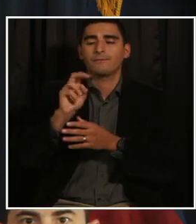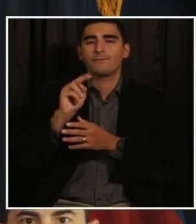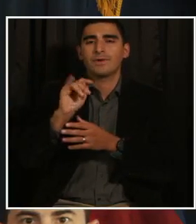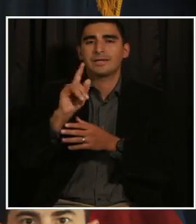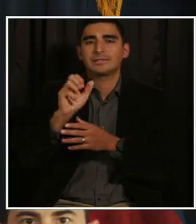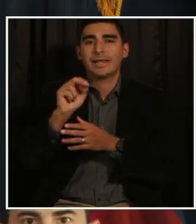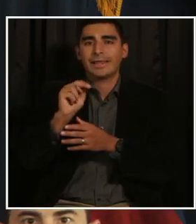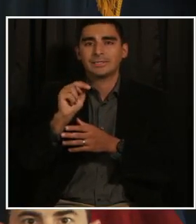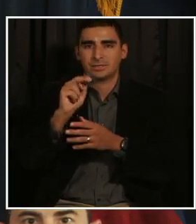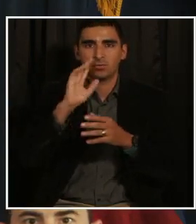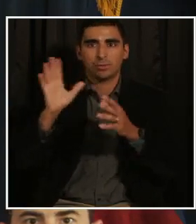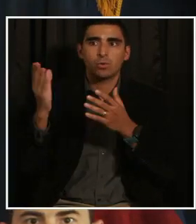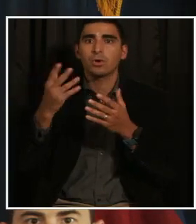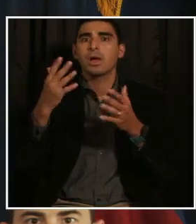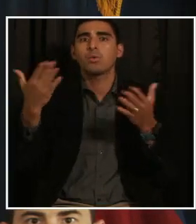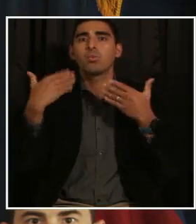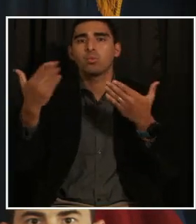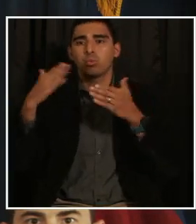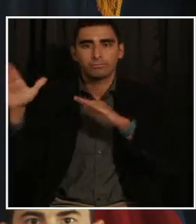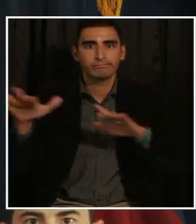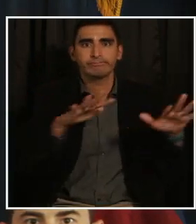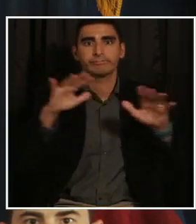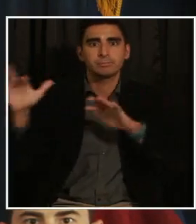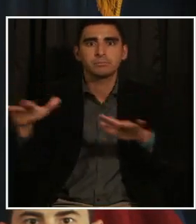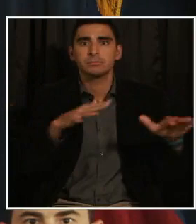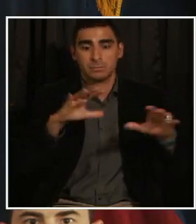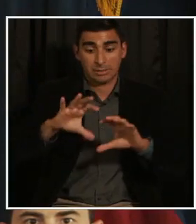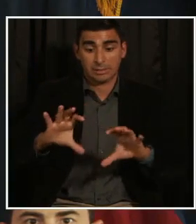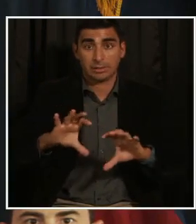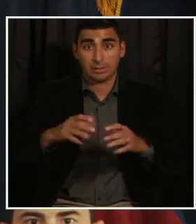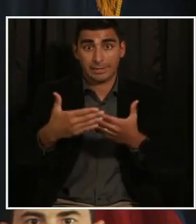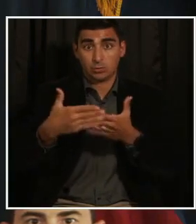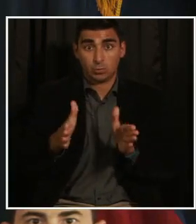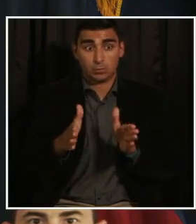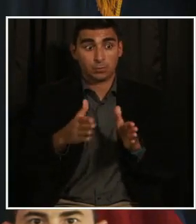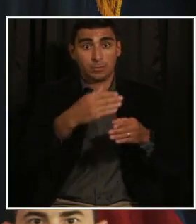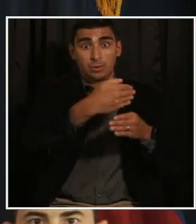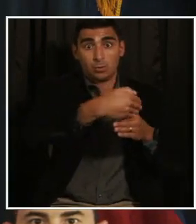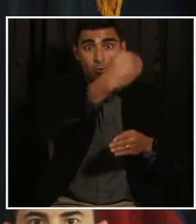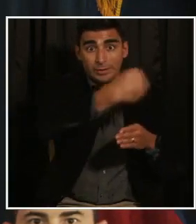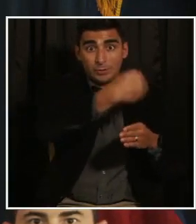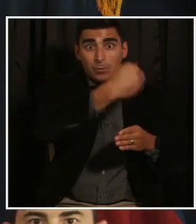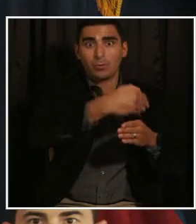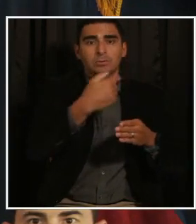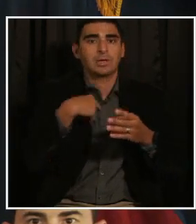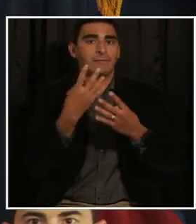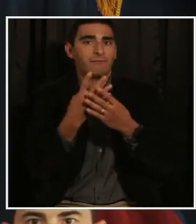windows which should be the case in in classrooms that have windows as well as hepa filters also the